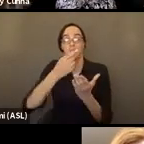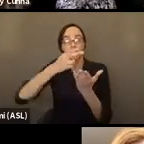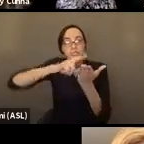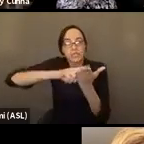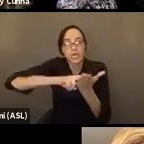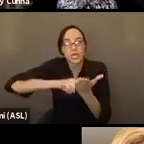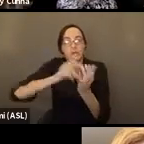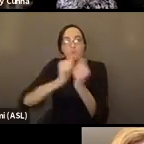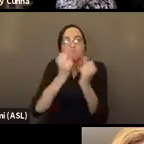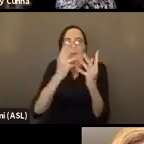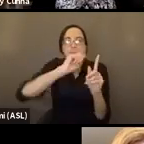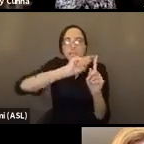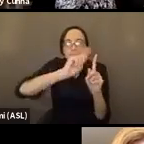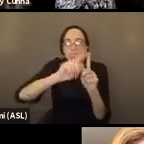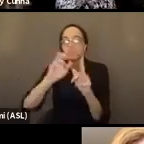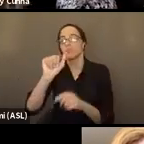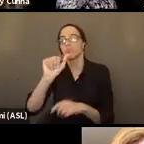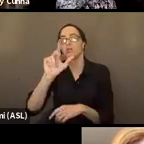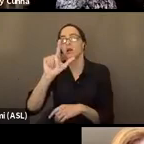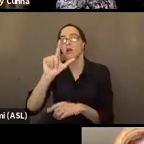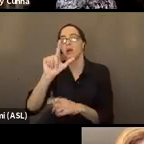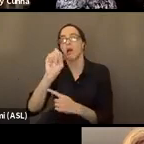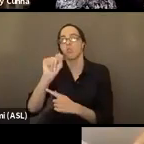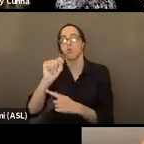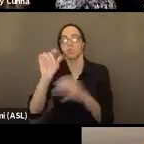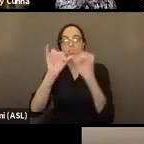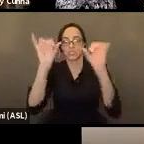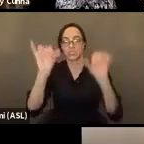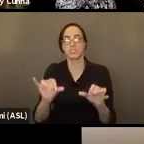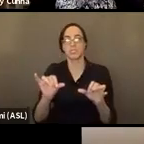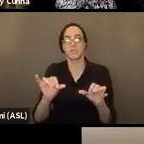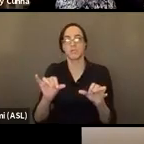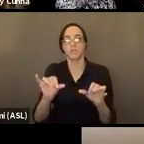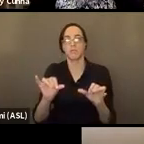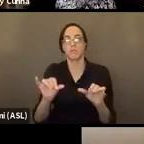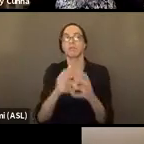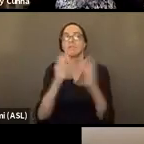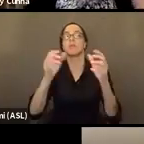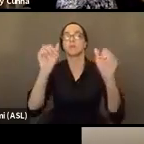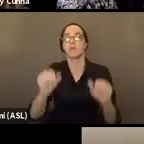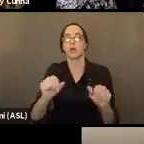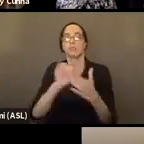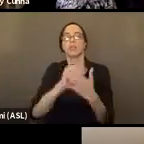as possible is probably your best solution but also the county and the city of santa rosa just